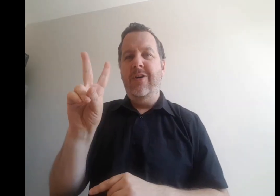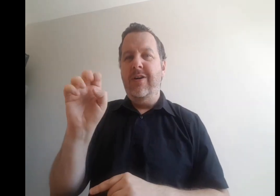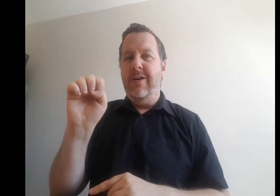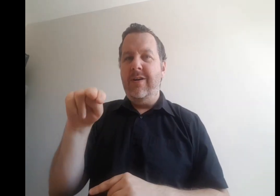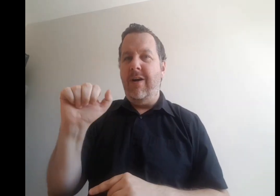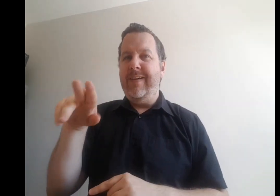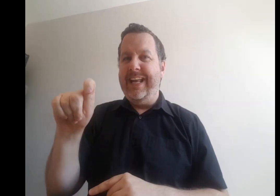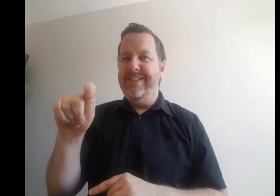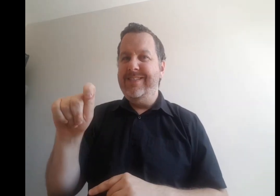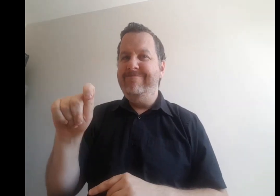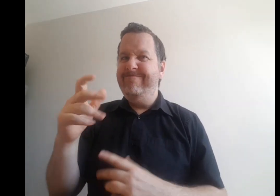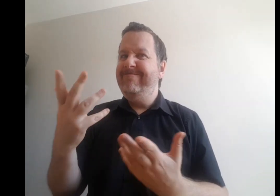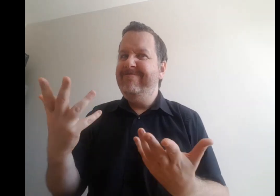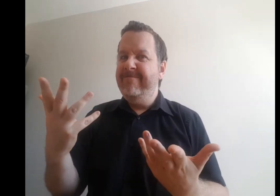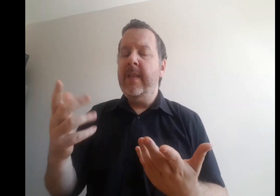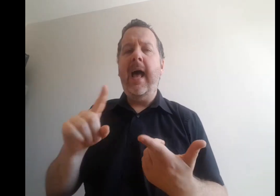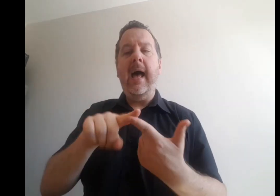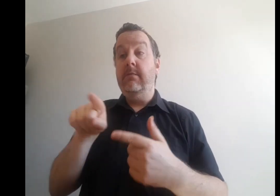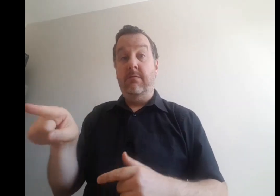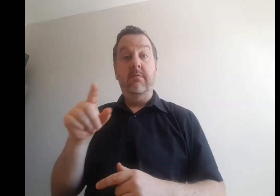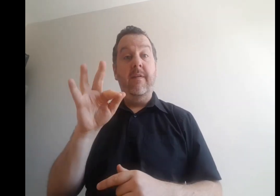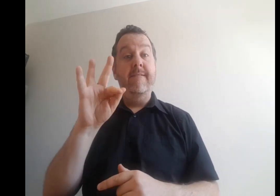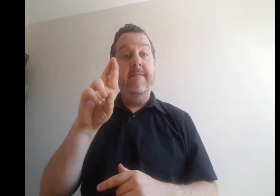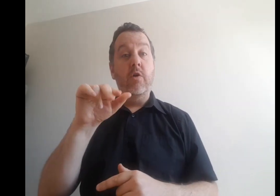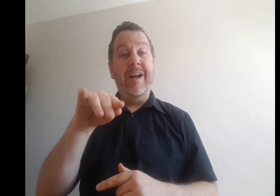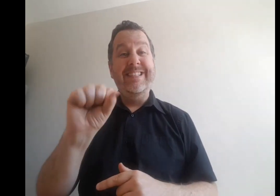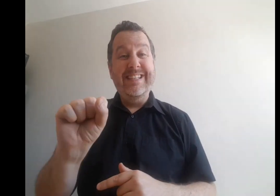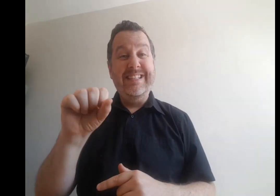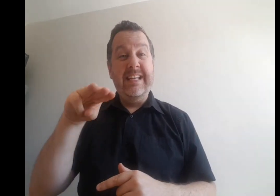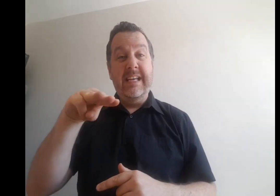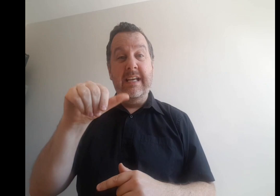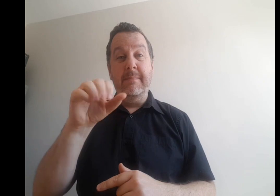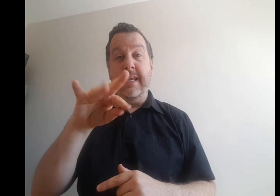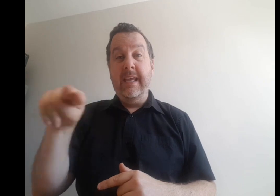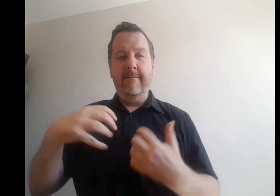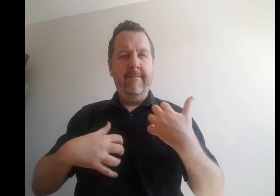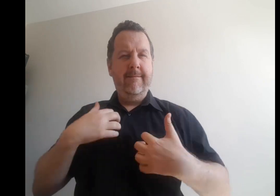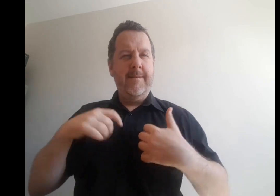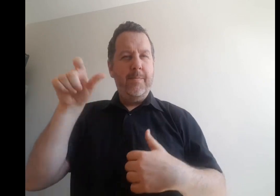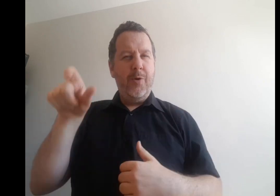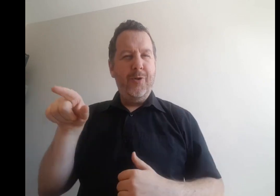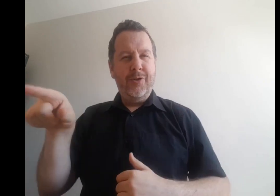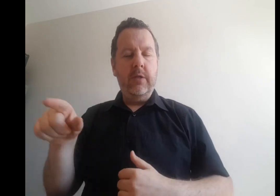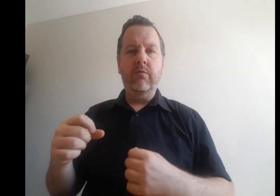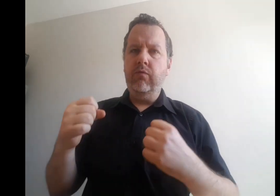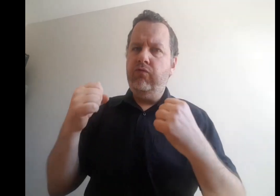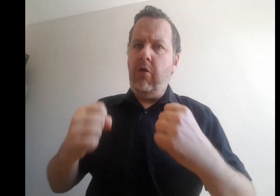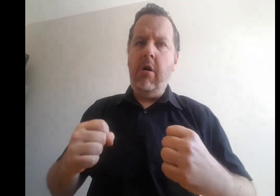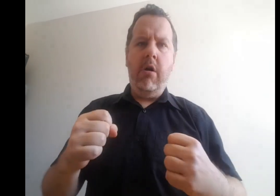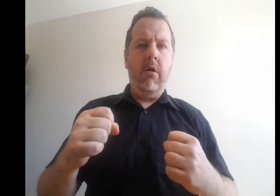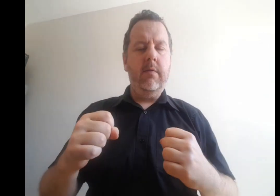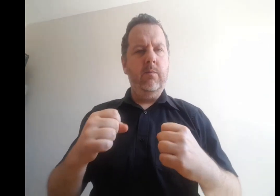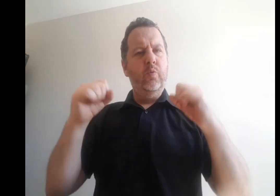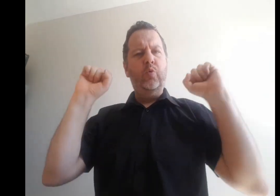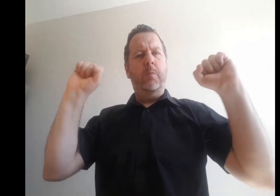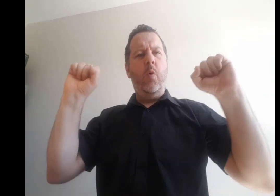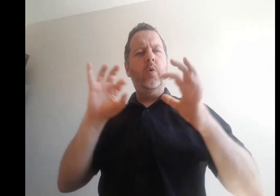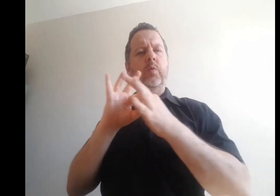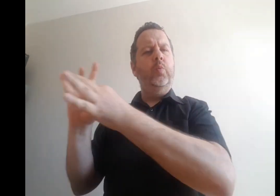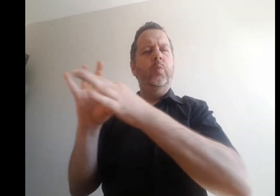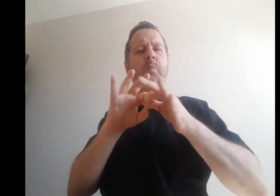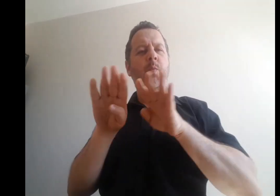Francis Maginn is an interesting character as well, he's very pro-union, a proud British Irishman.